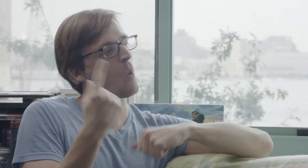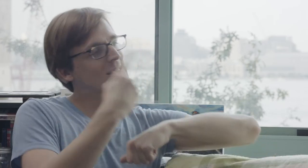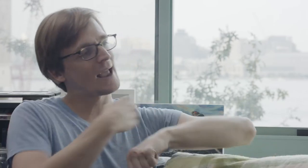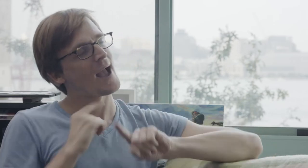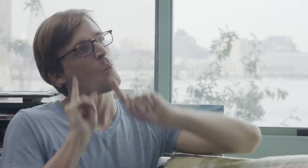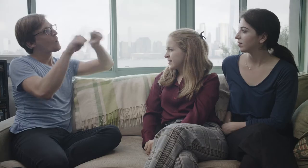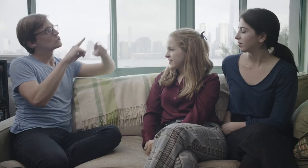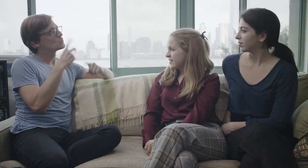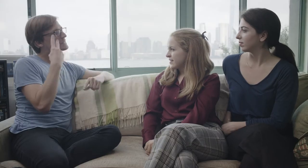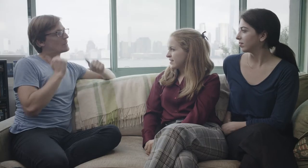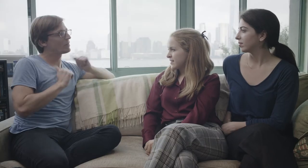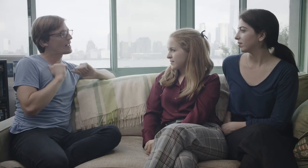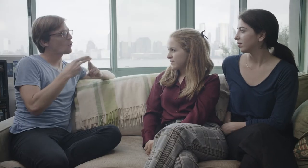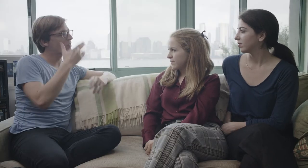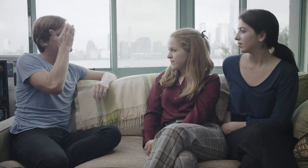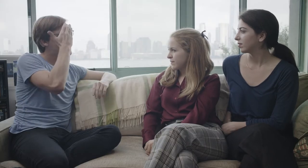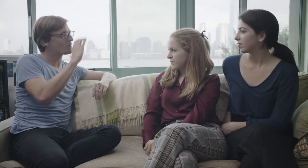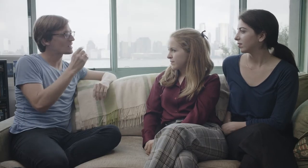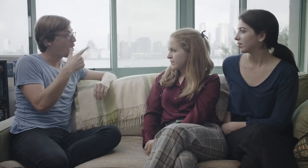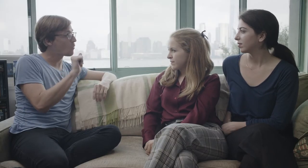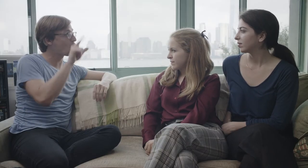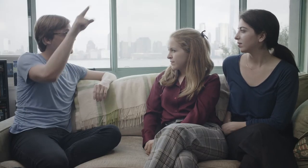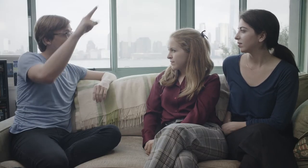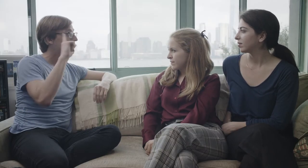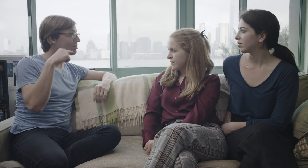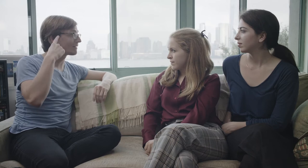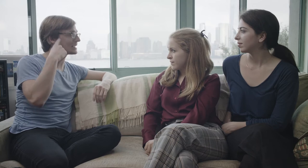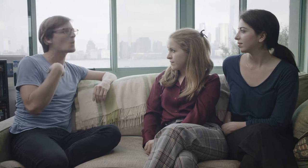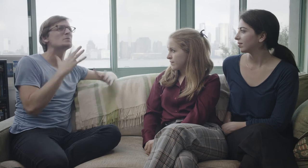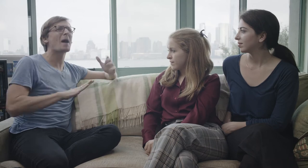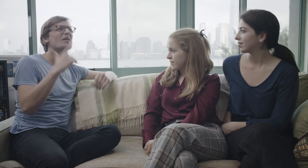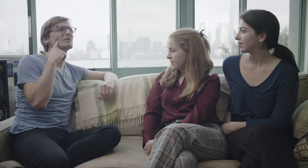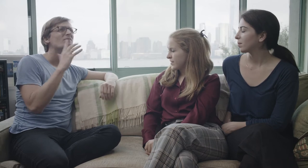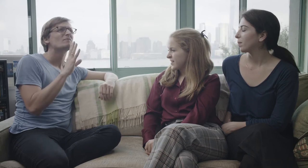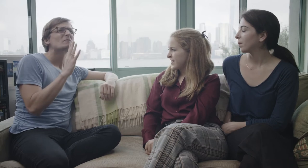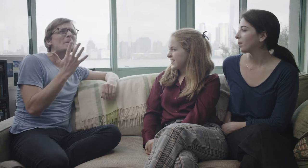I always remember my experience when I went to go see the Phantom of the Opera in London.